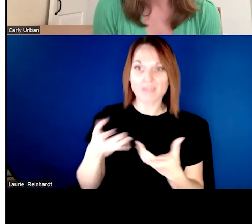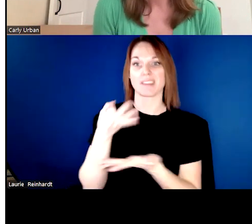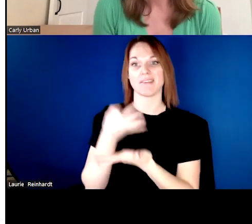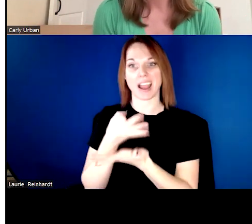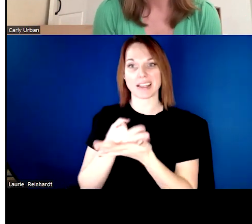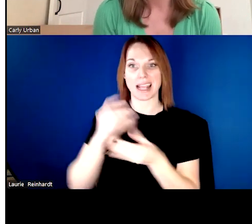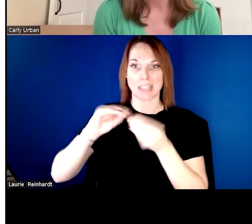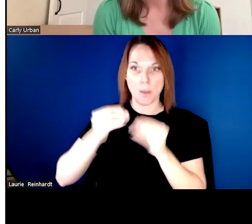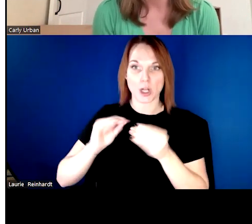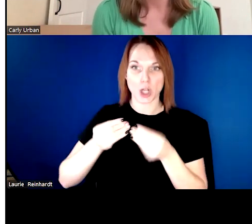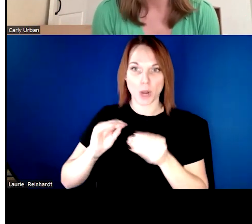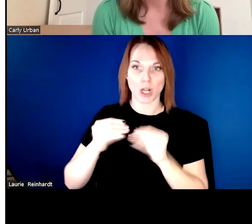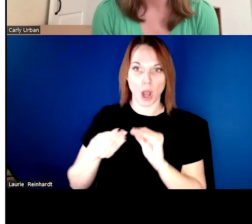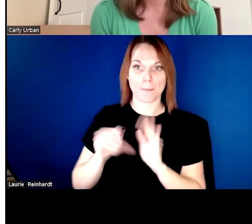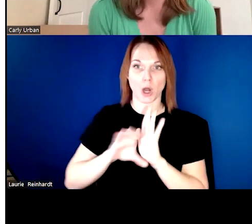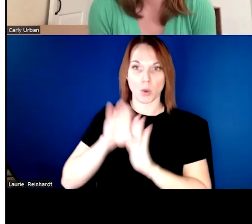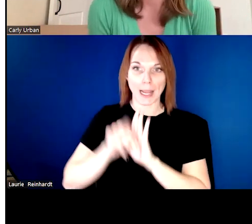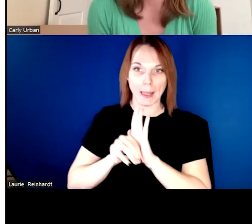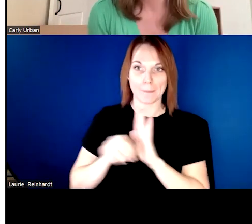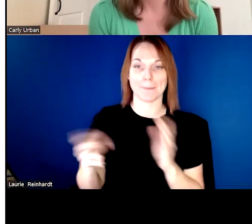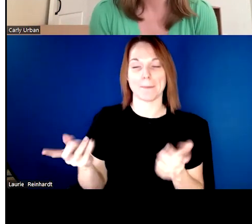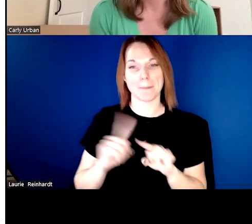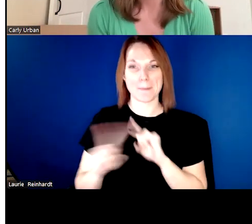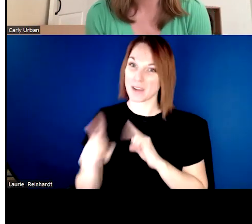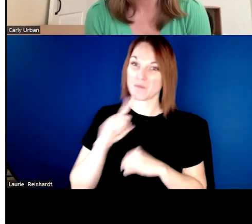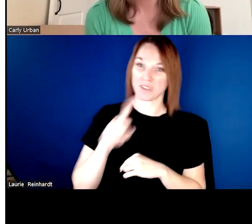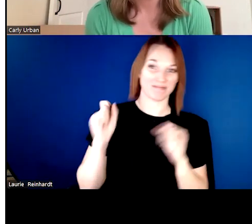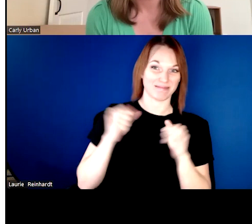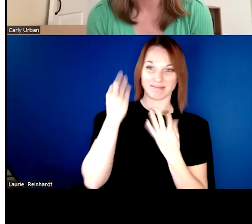actually these are things that we can think about for pretty much anyone;